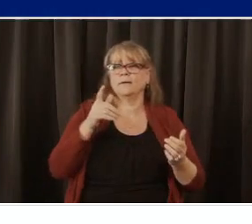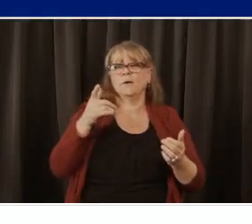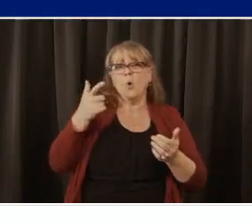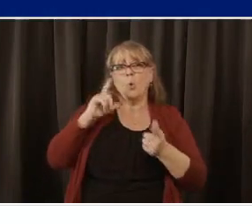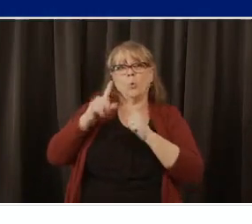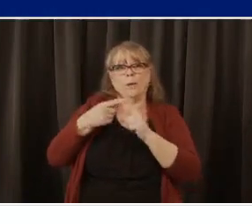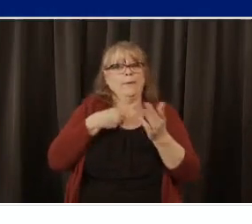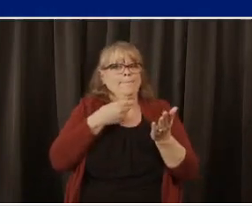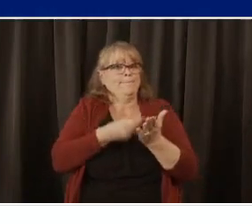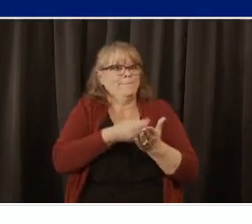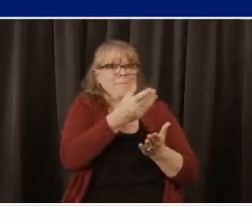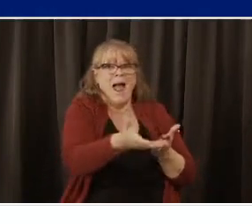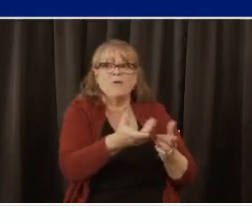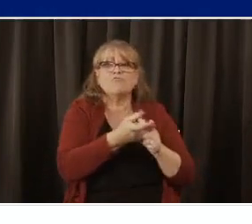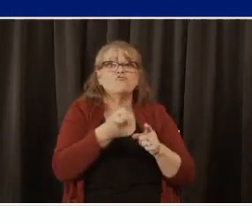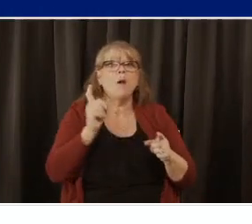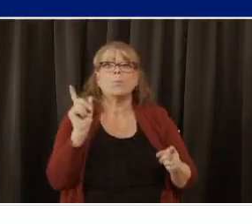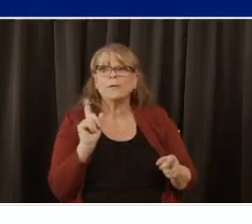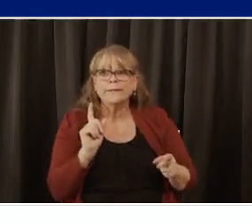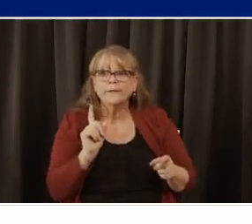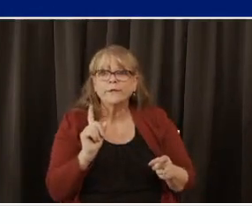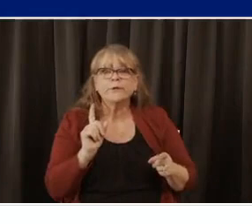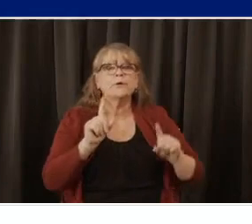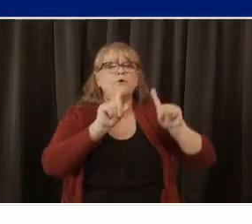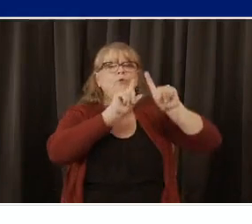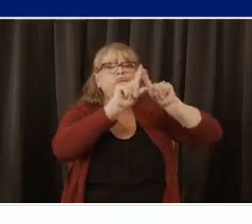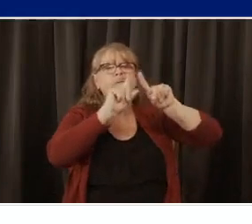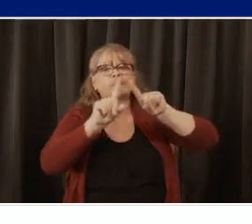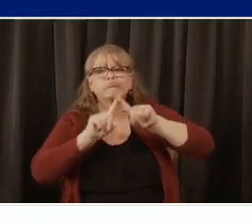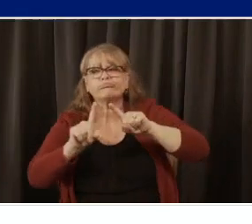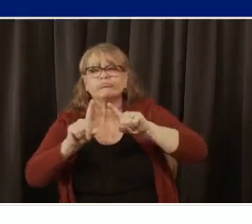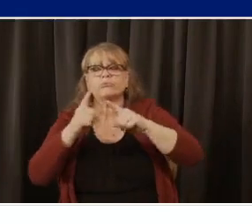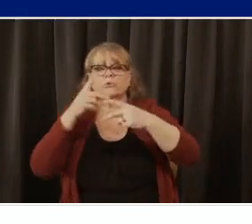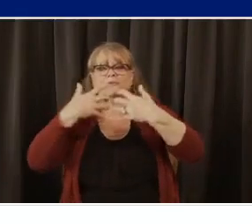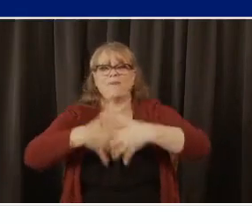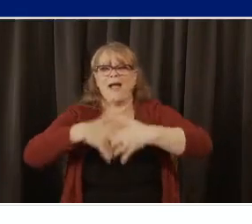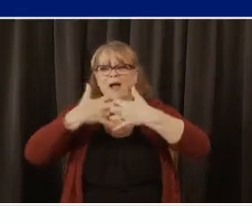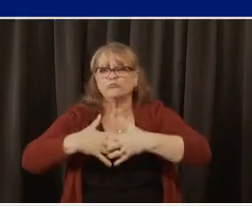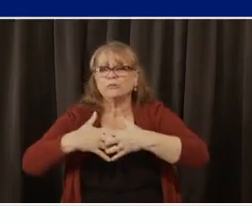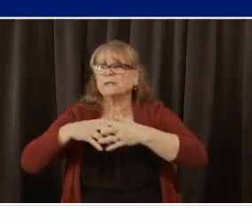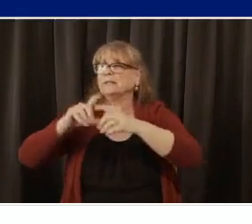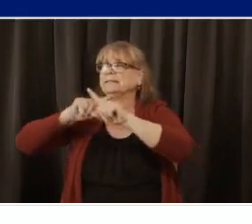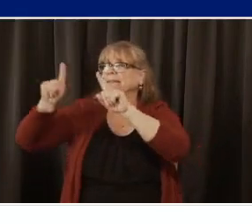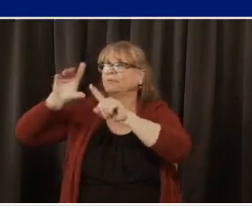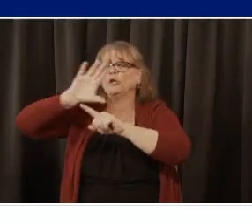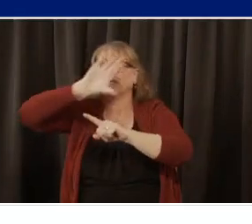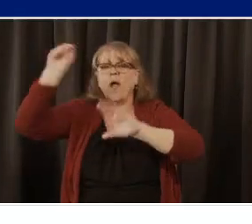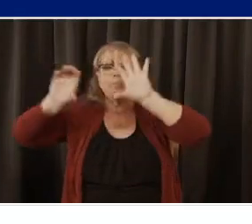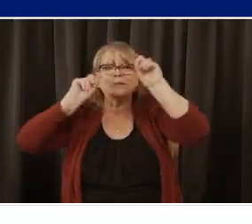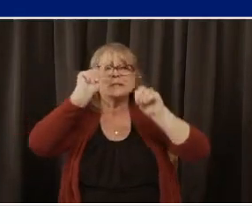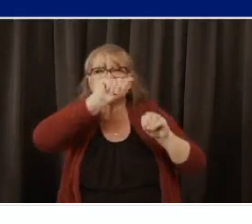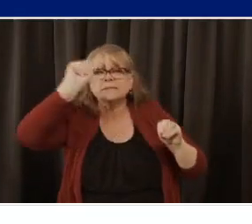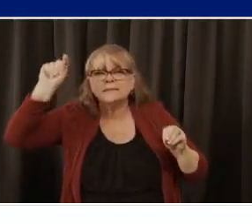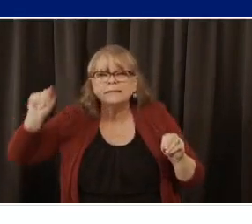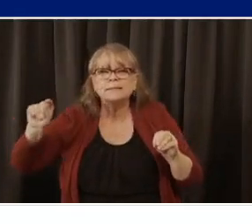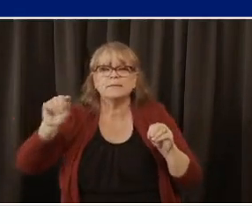it was incredibly important to ensure that these masks were safe and effective to get them to our